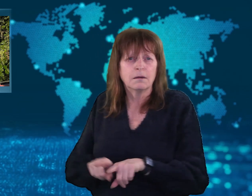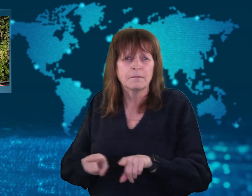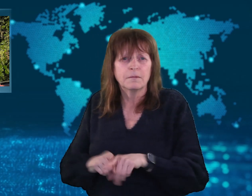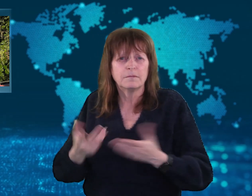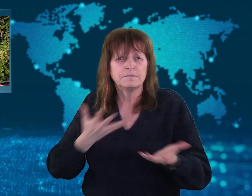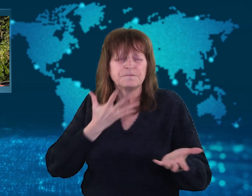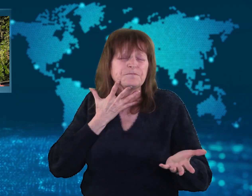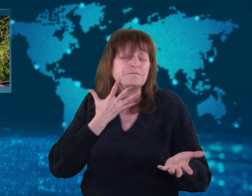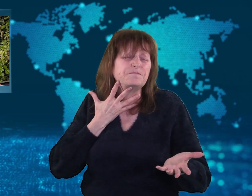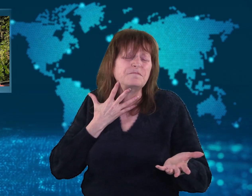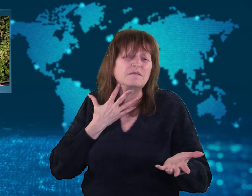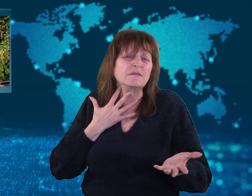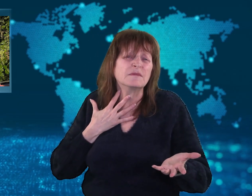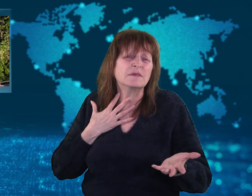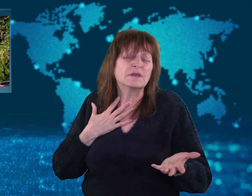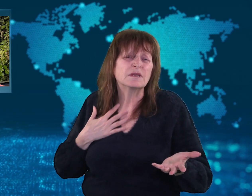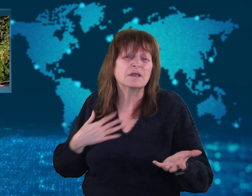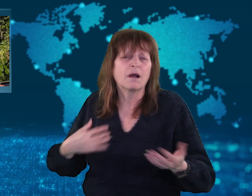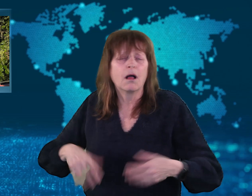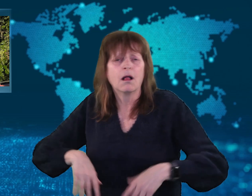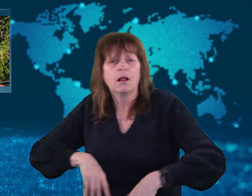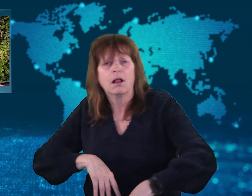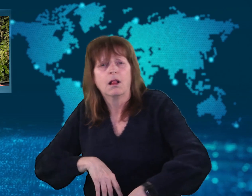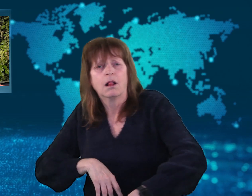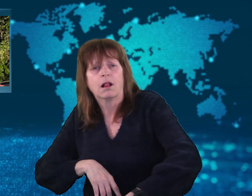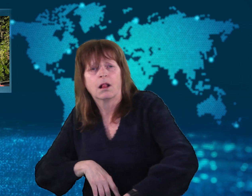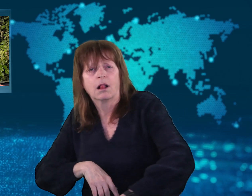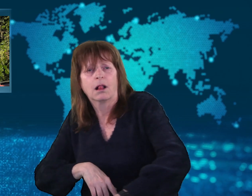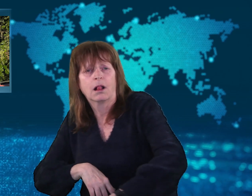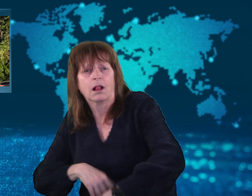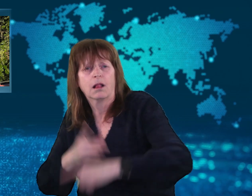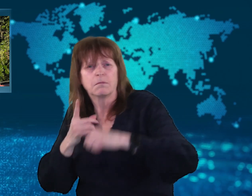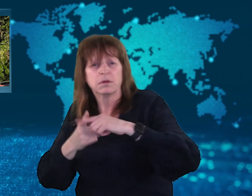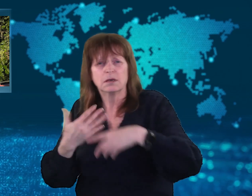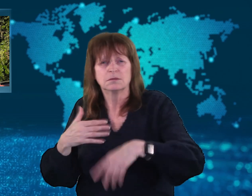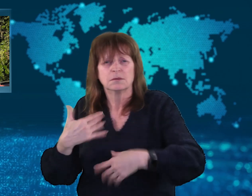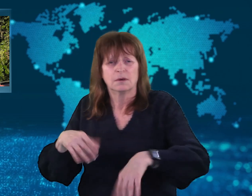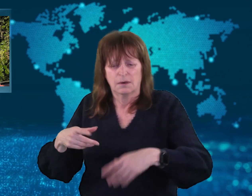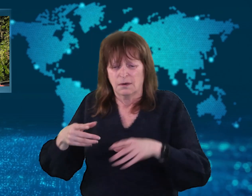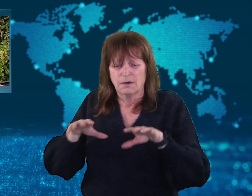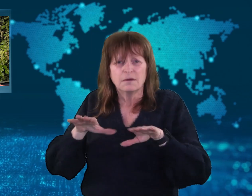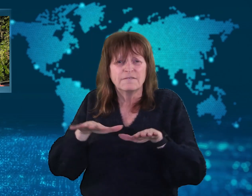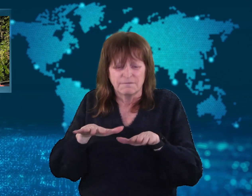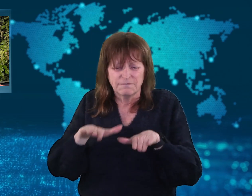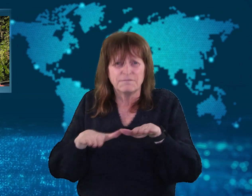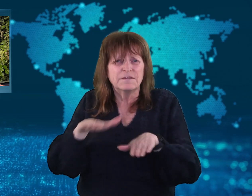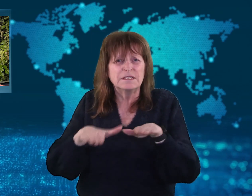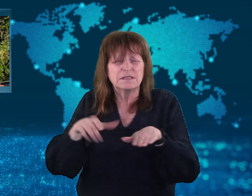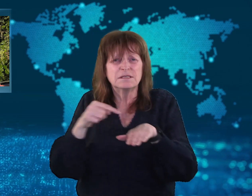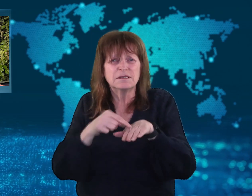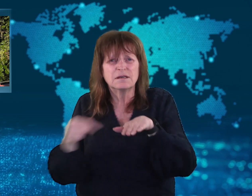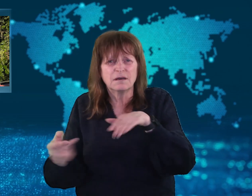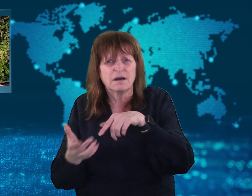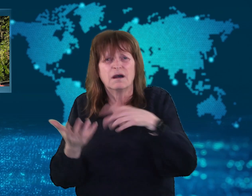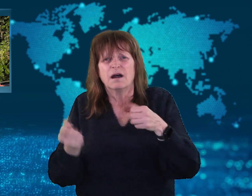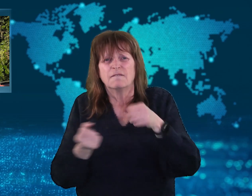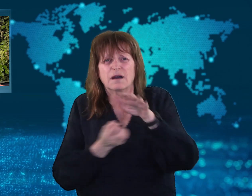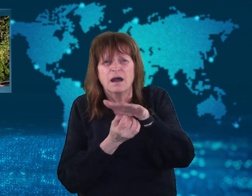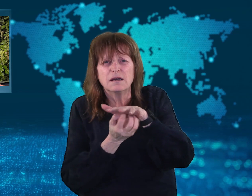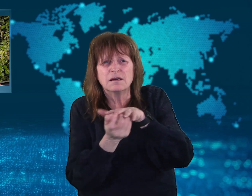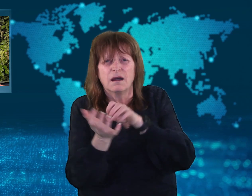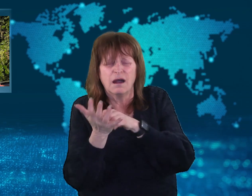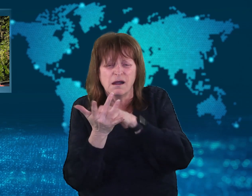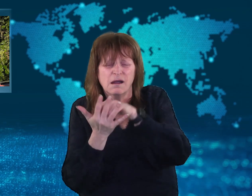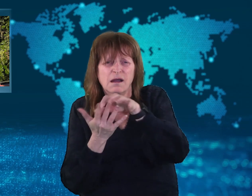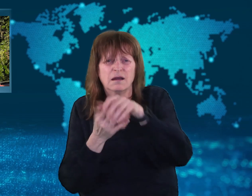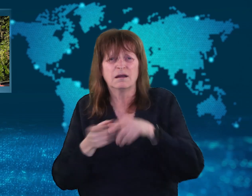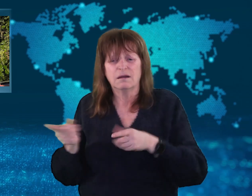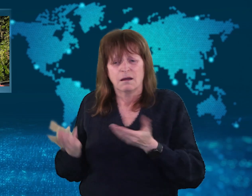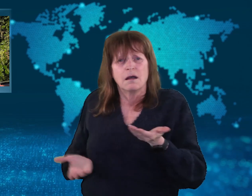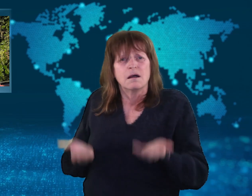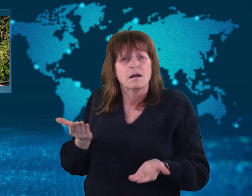He had lost 17 kilograms. He was walking with a limp because he had a dislocated ankle.